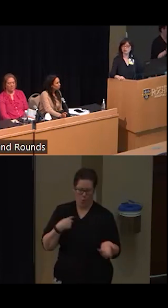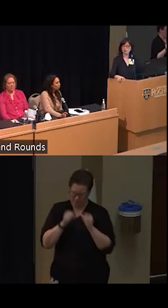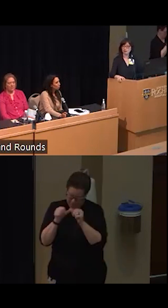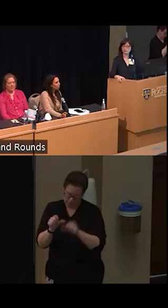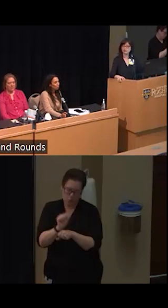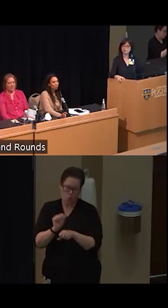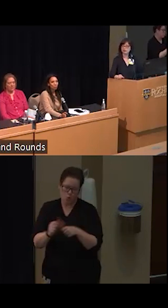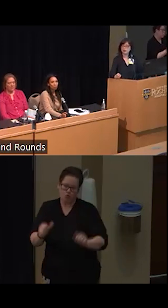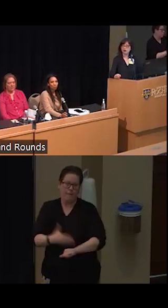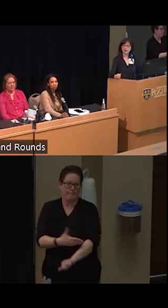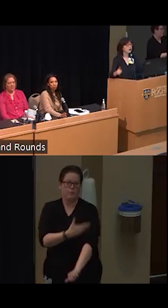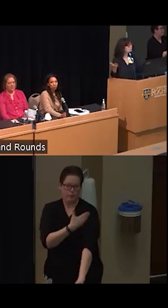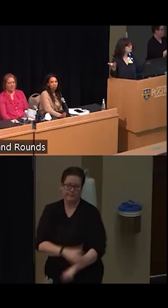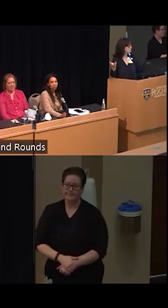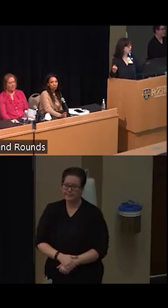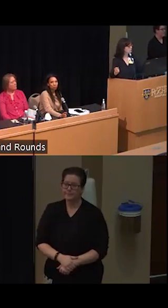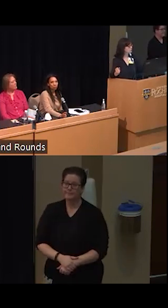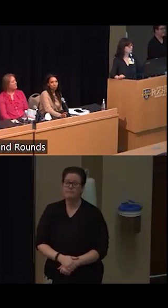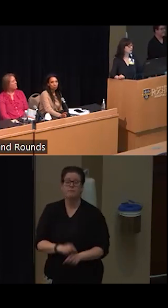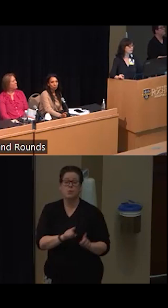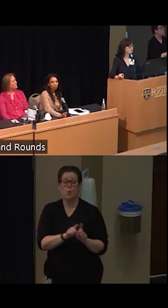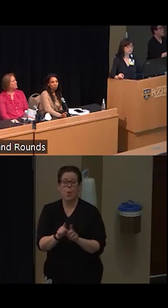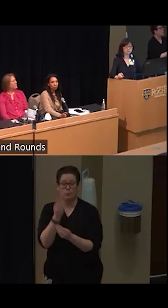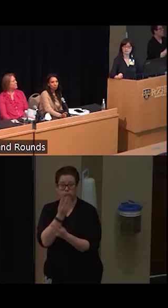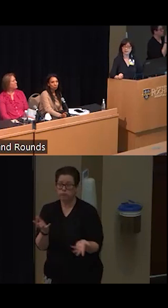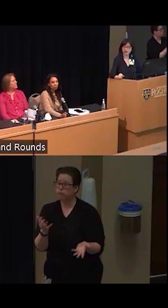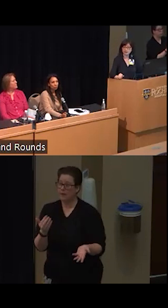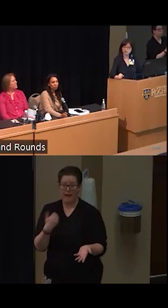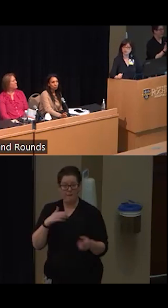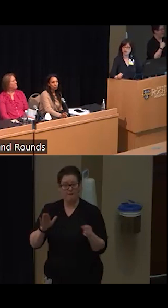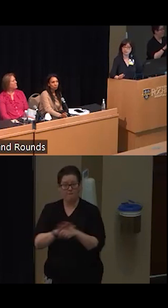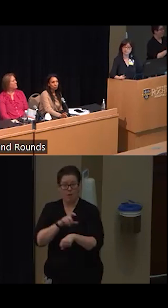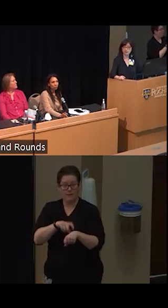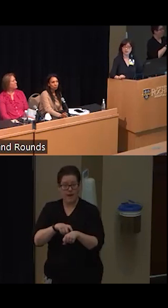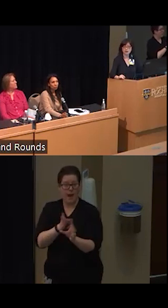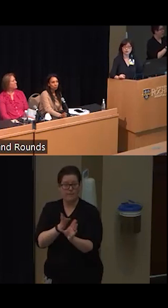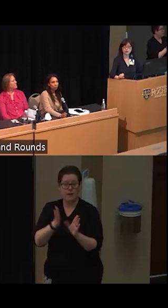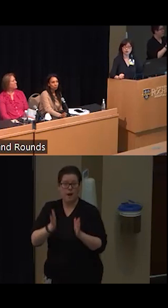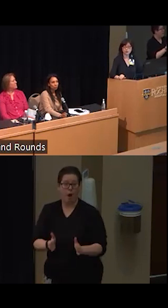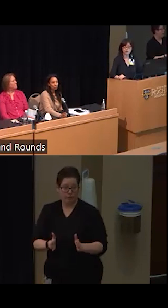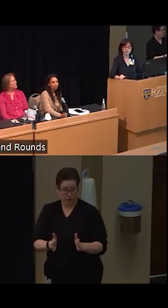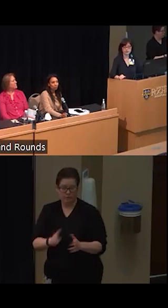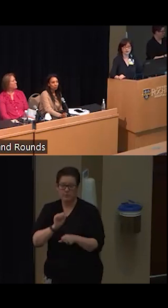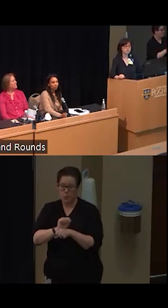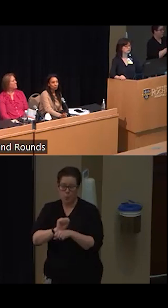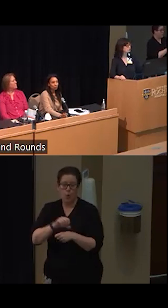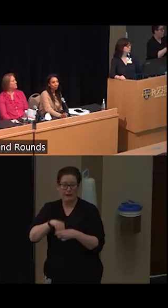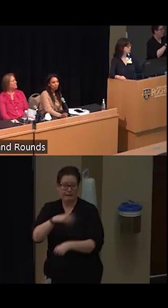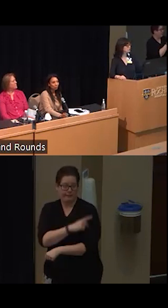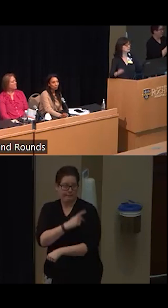ongoing process and also we do have a full-time psychologist um who works on our inpatient units